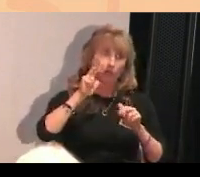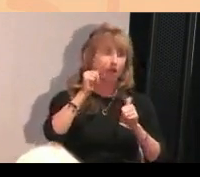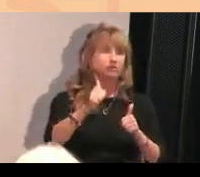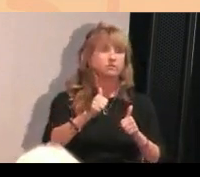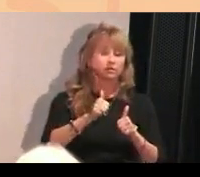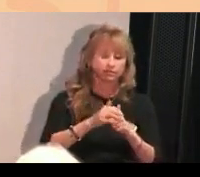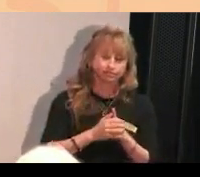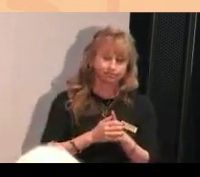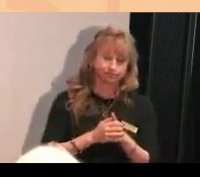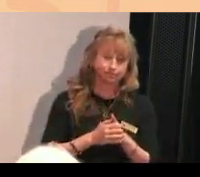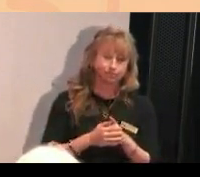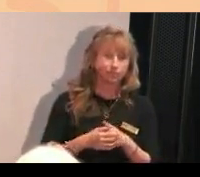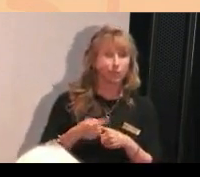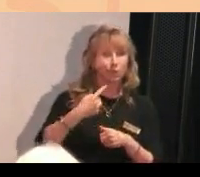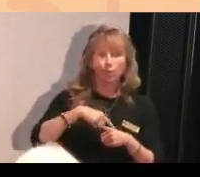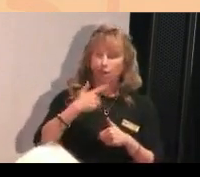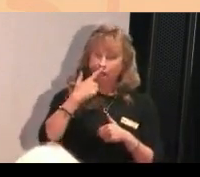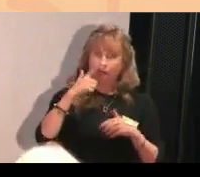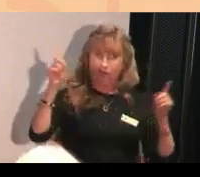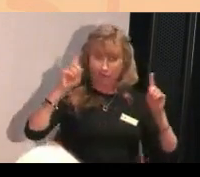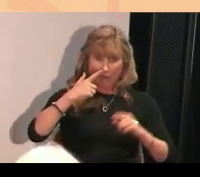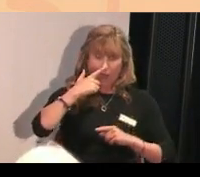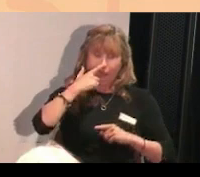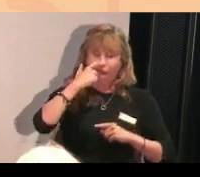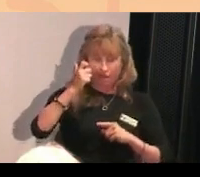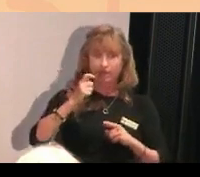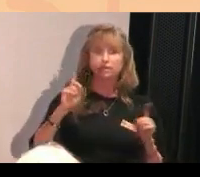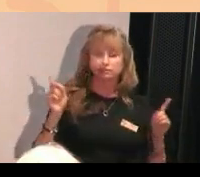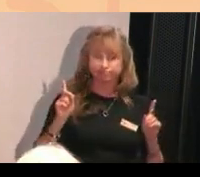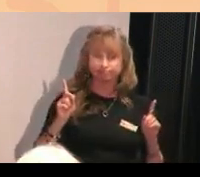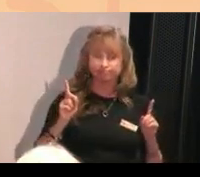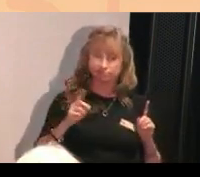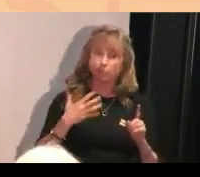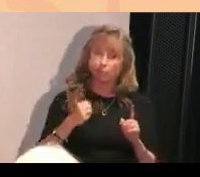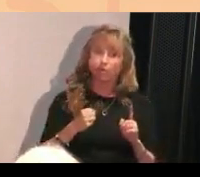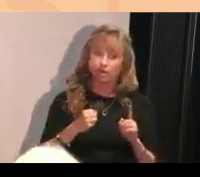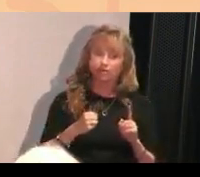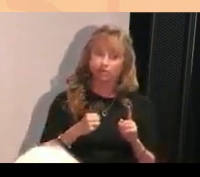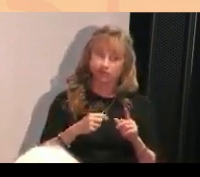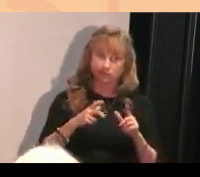we are in a privileged but responsible position and we have a duty of care to share